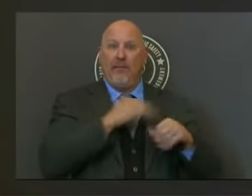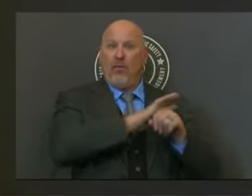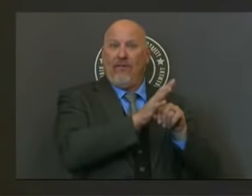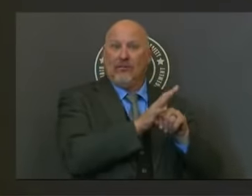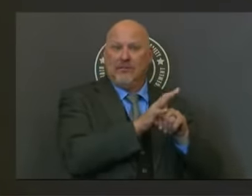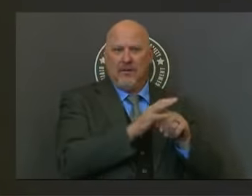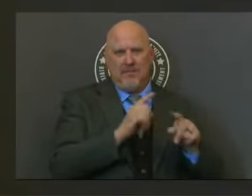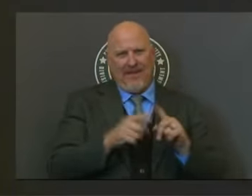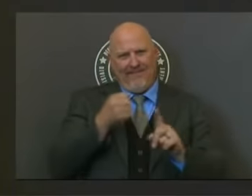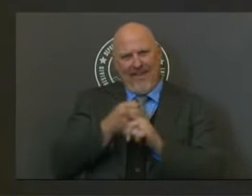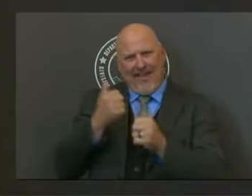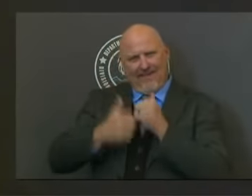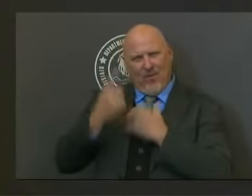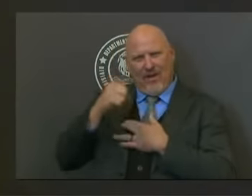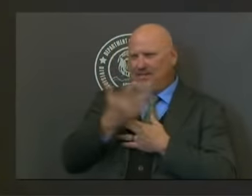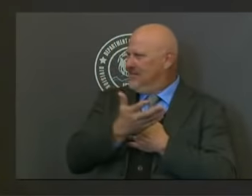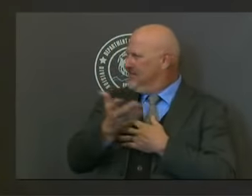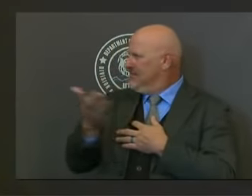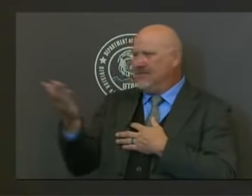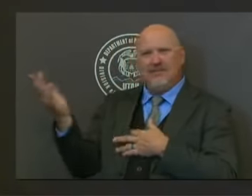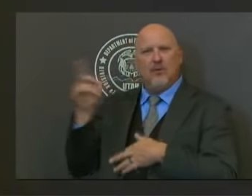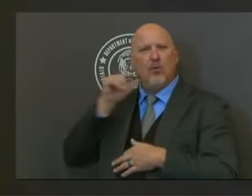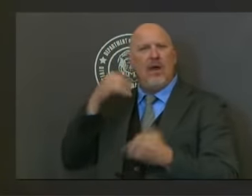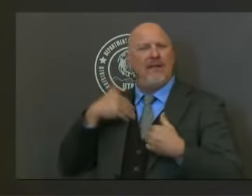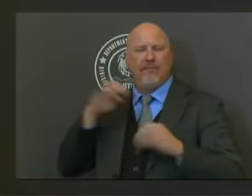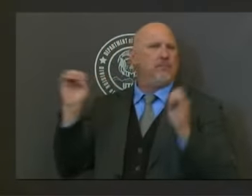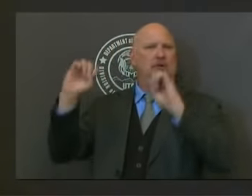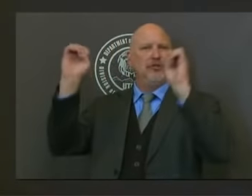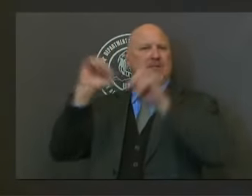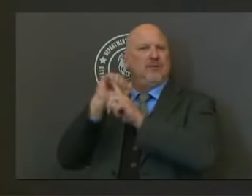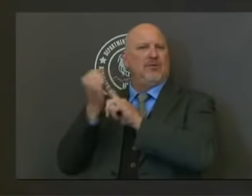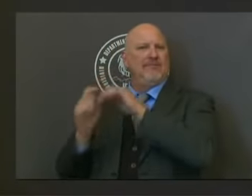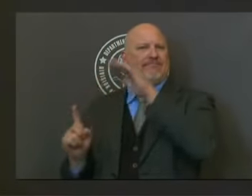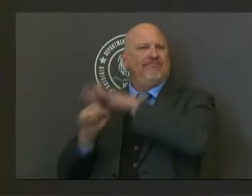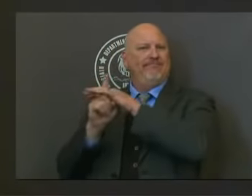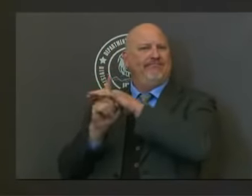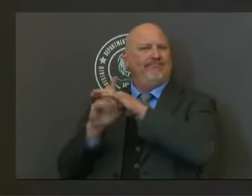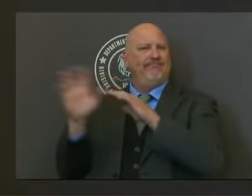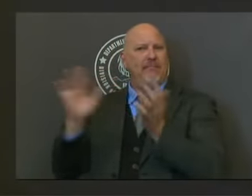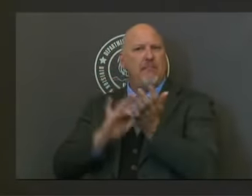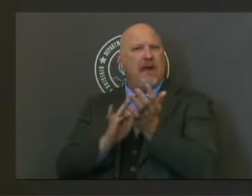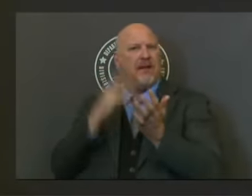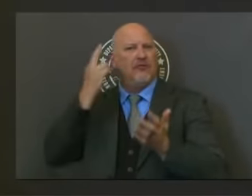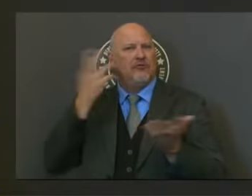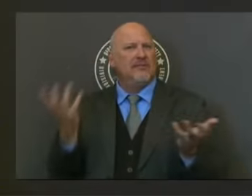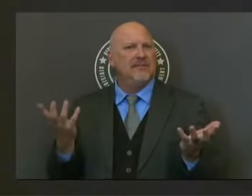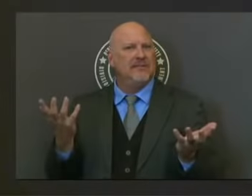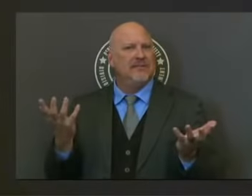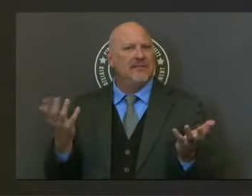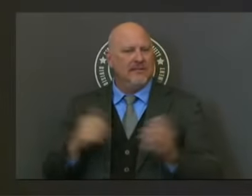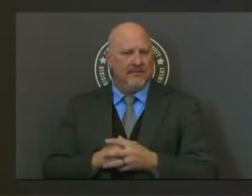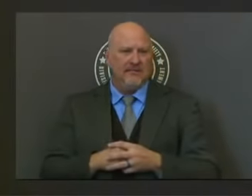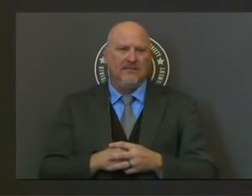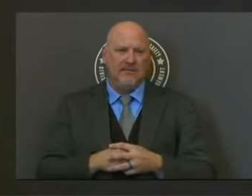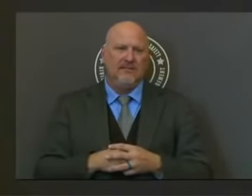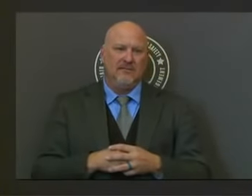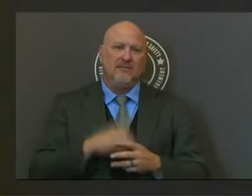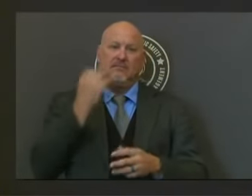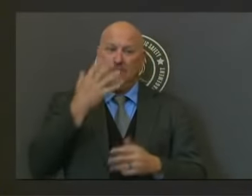we see that now some of our hospital starting to delay some of our elective surgeries and